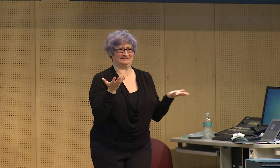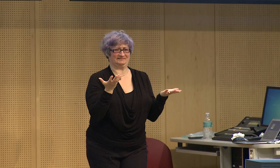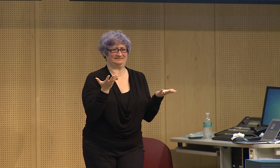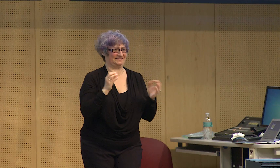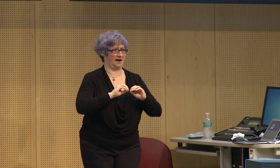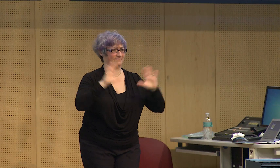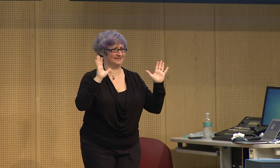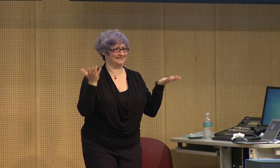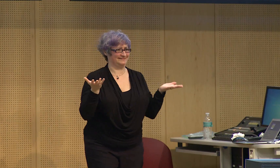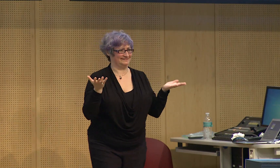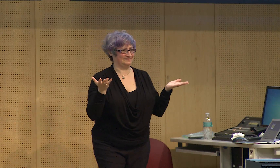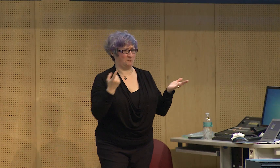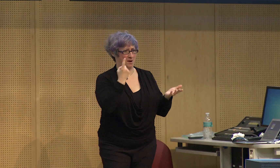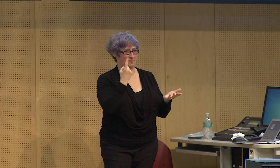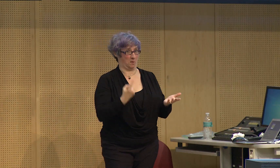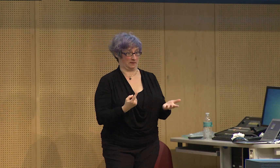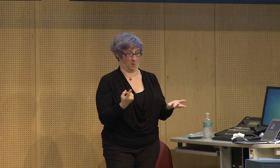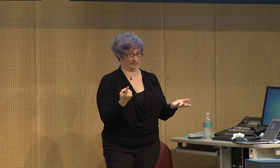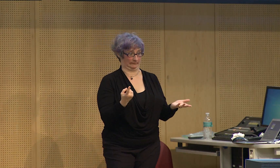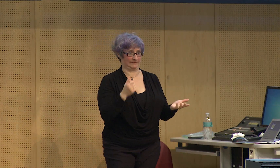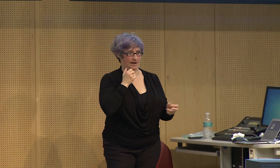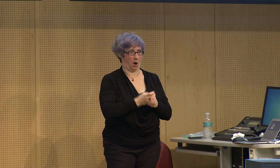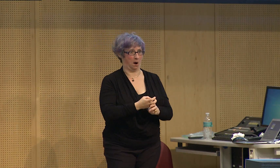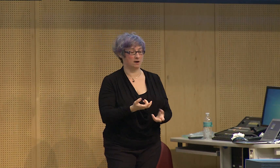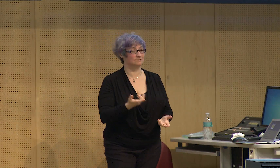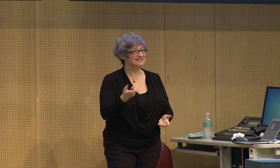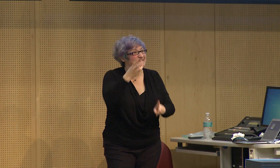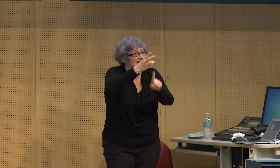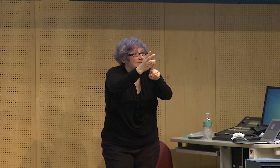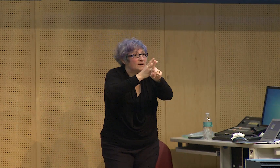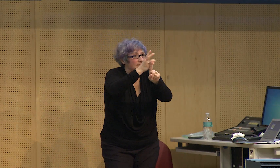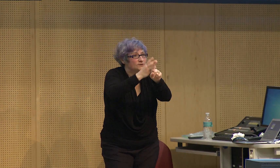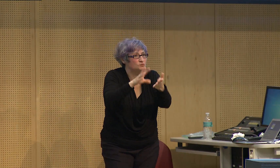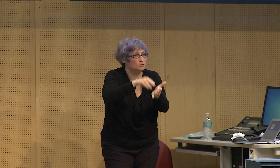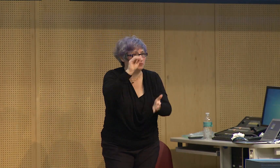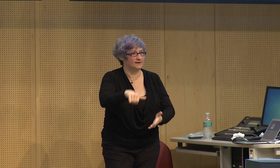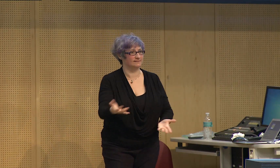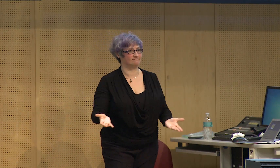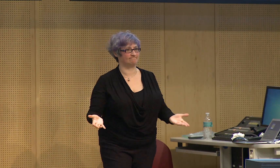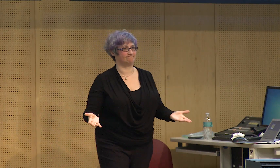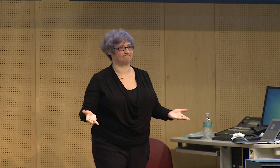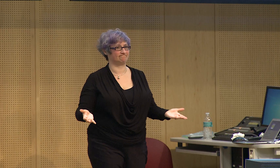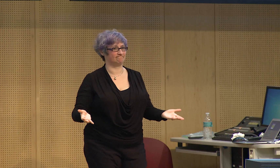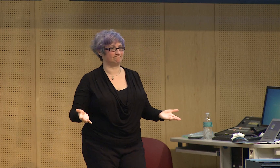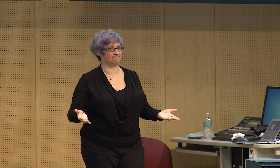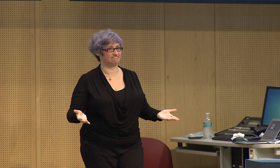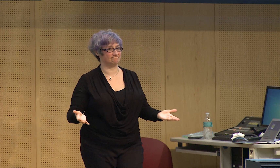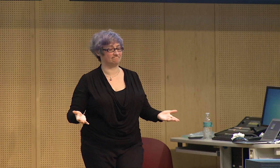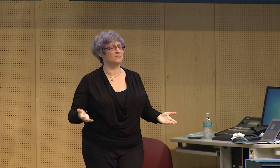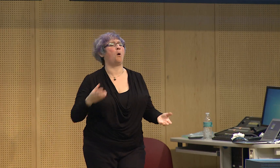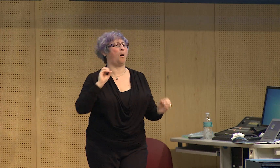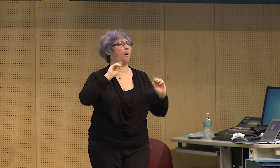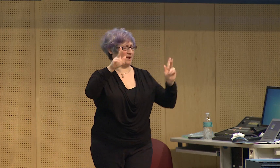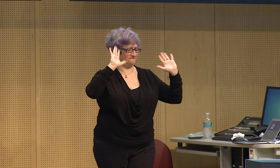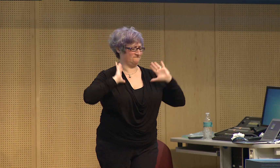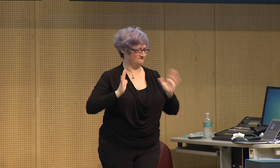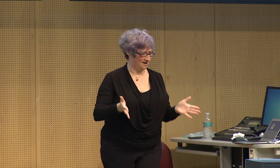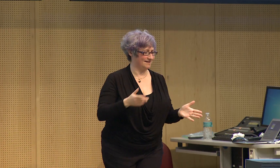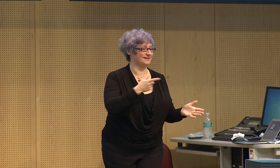And for us we think "one," the quantity of one, is a very simple quantity.